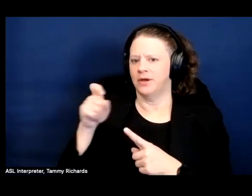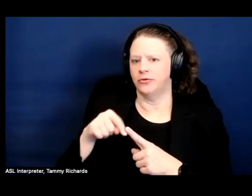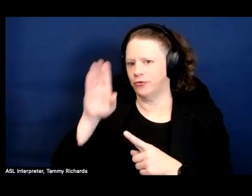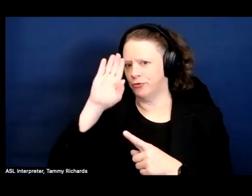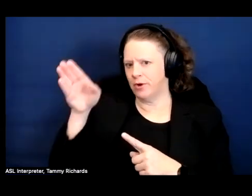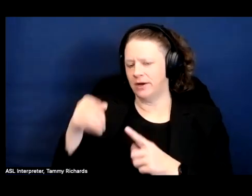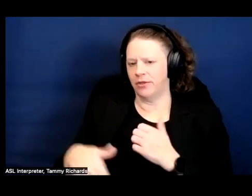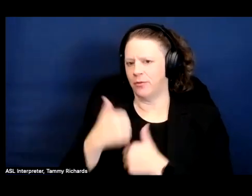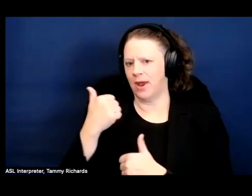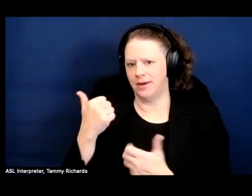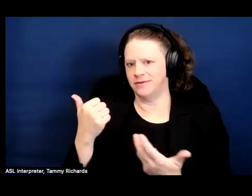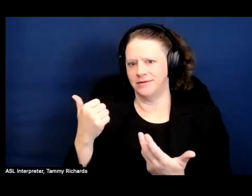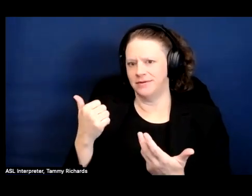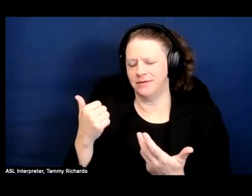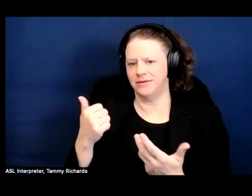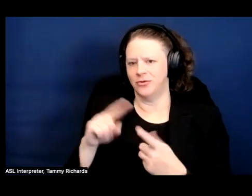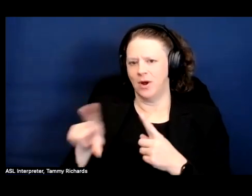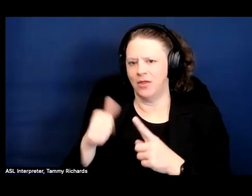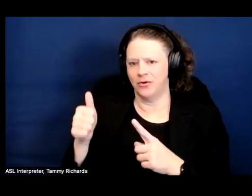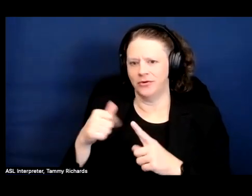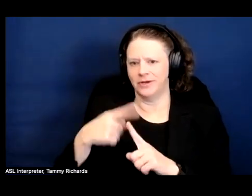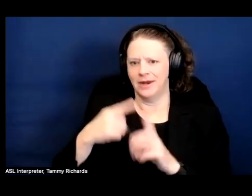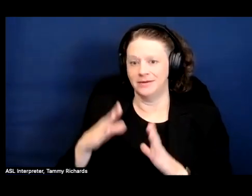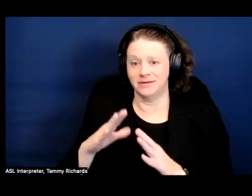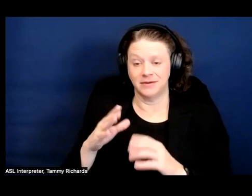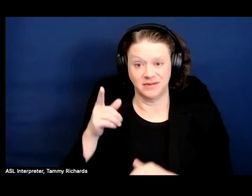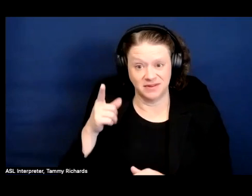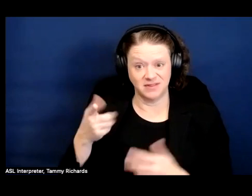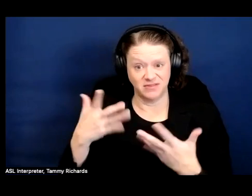and they get a Section 8 voucher, they come off the wait list, get a voucher, wanna use it where they're living,